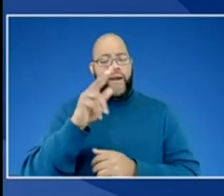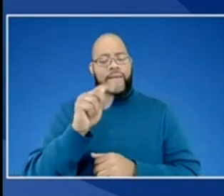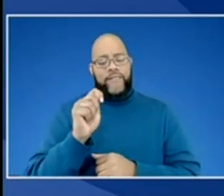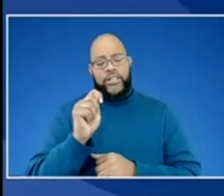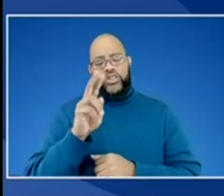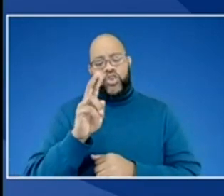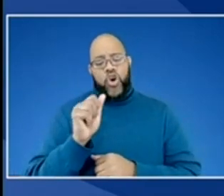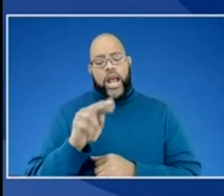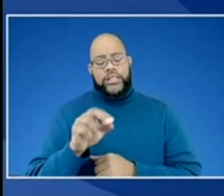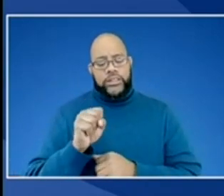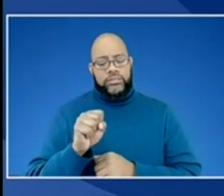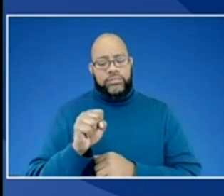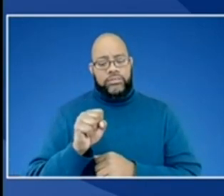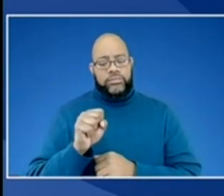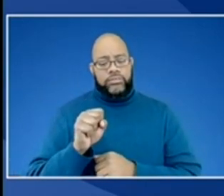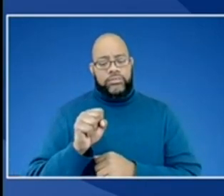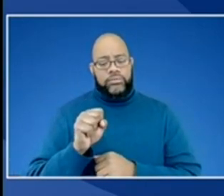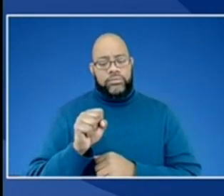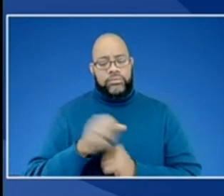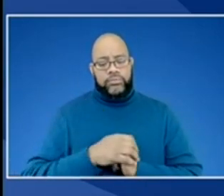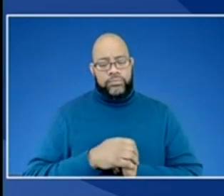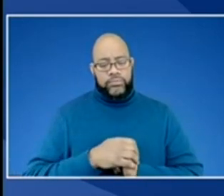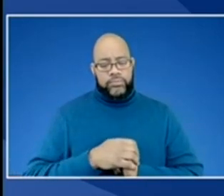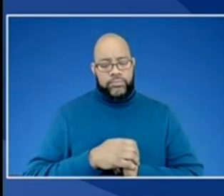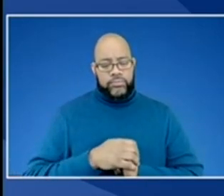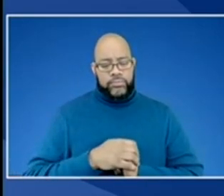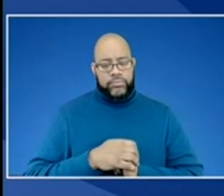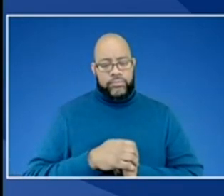The other thought that I wanted to present